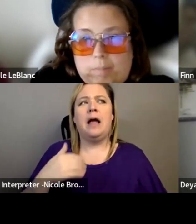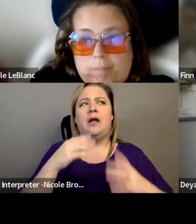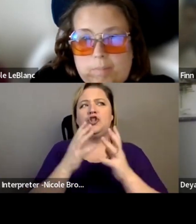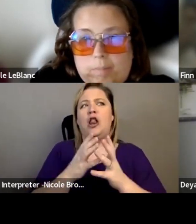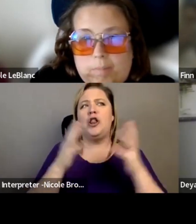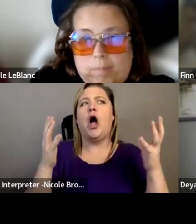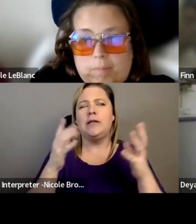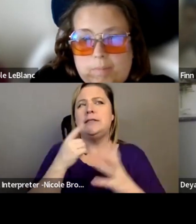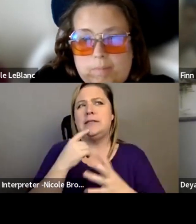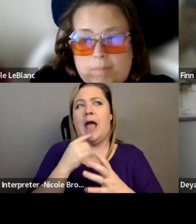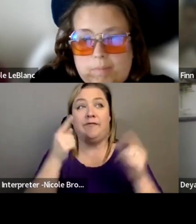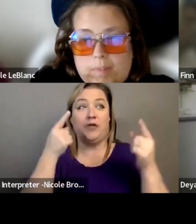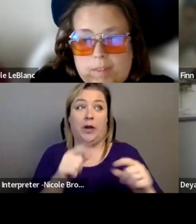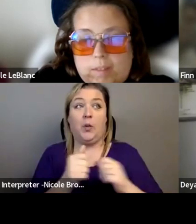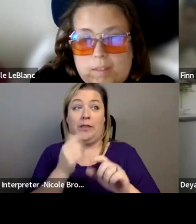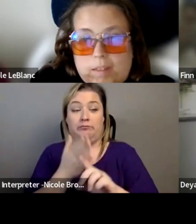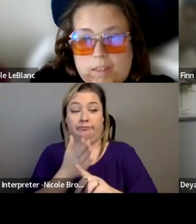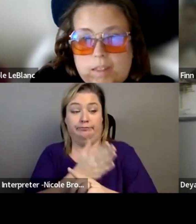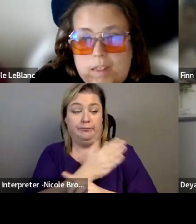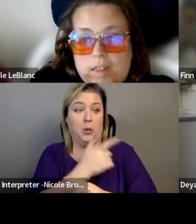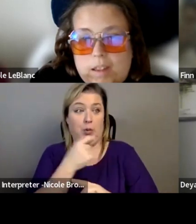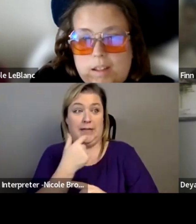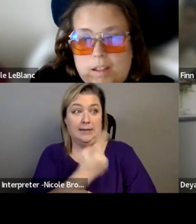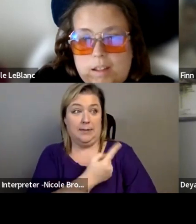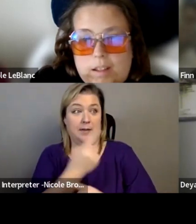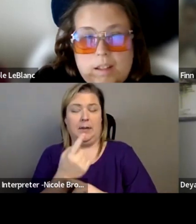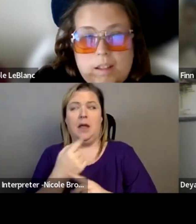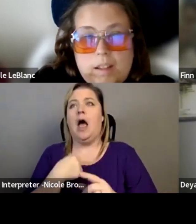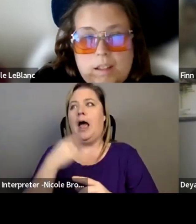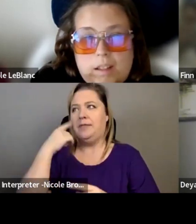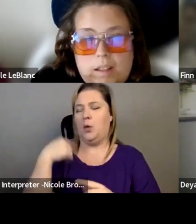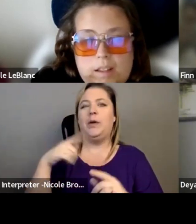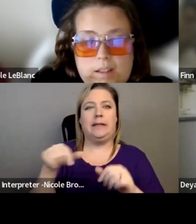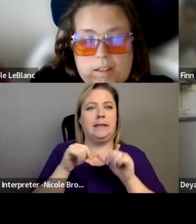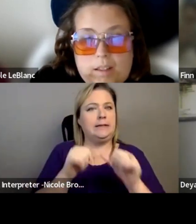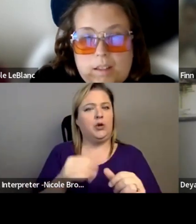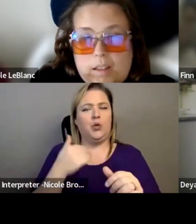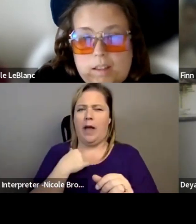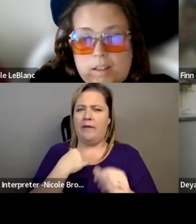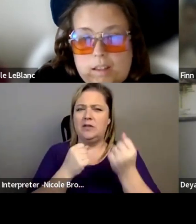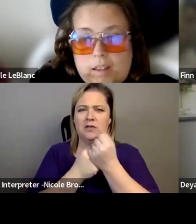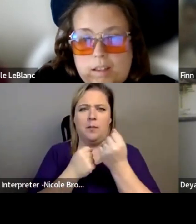everyone else has said. Um, I also think that we should continue to have support for